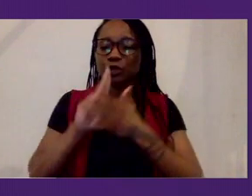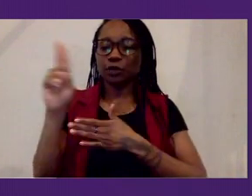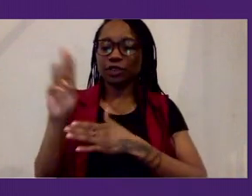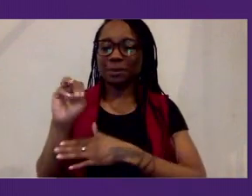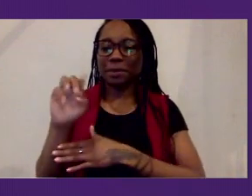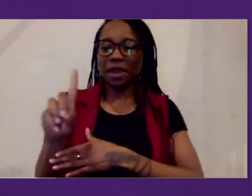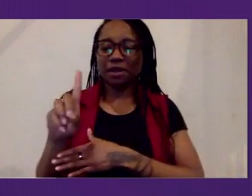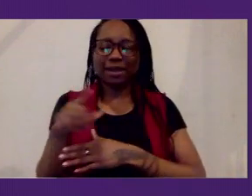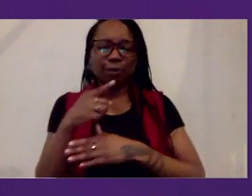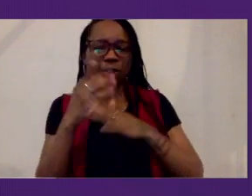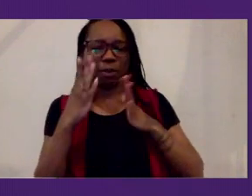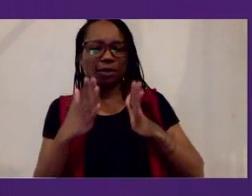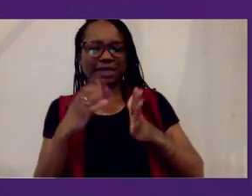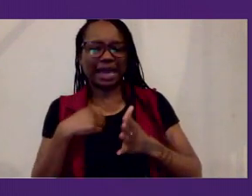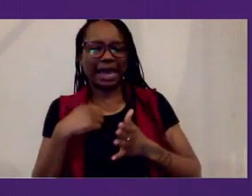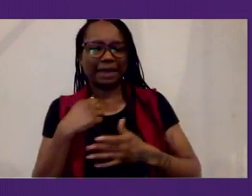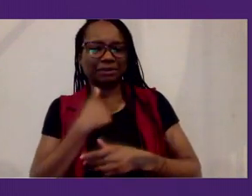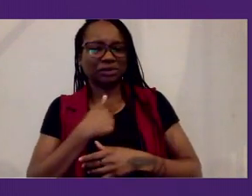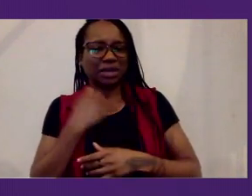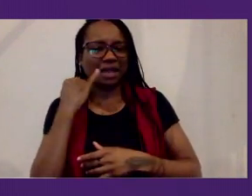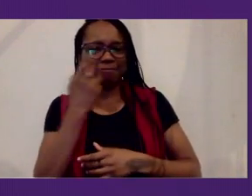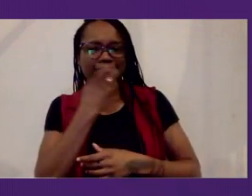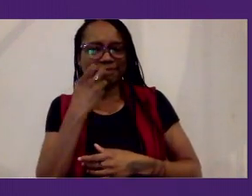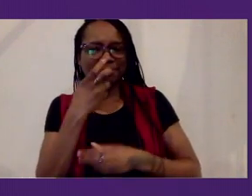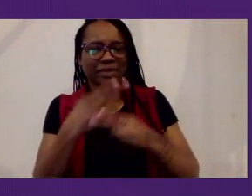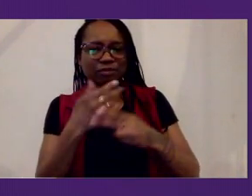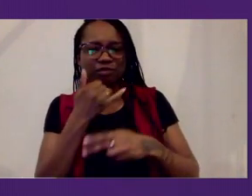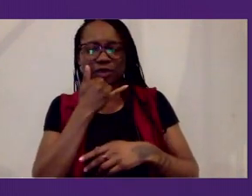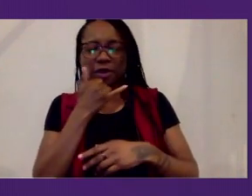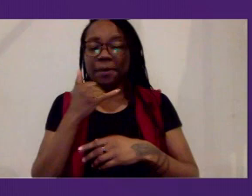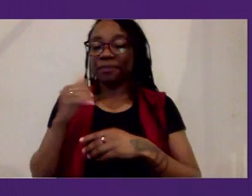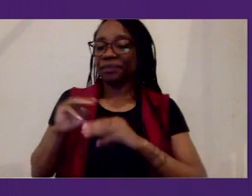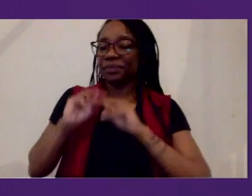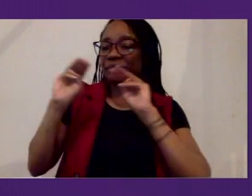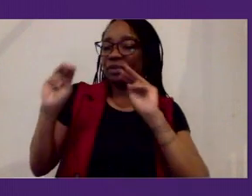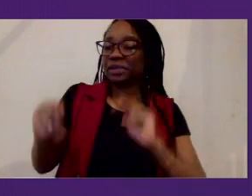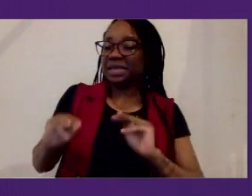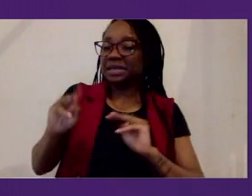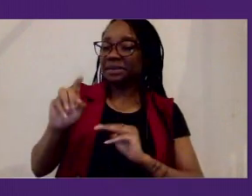Museums. Any specific museums that we can name your fellow teachers and your school district?